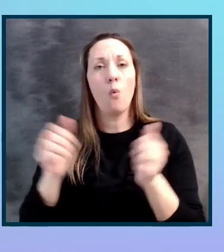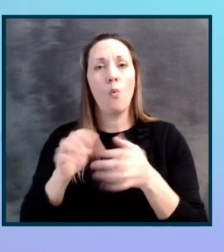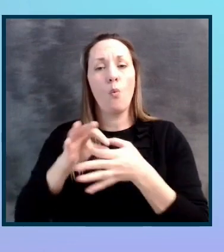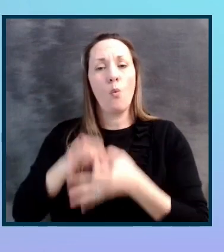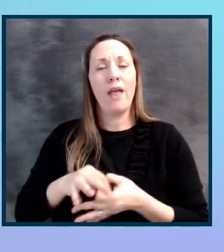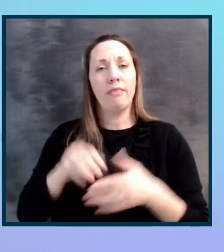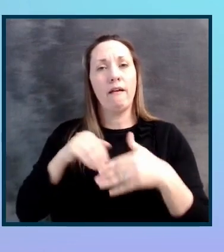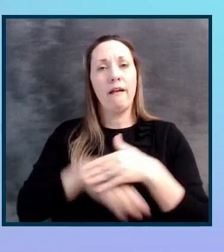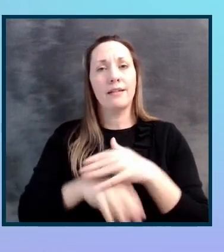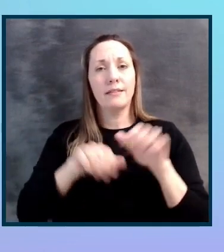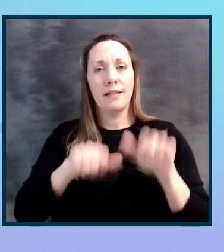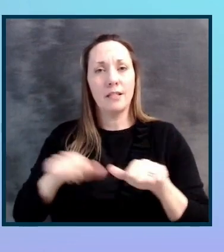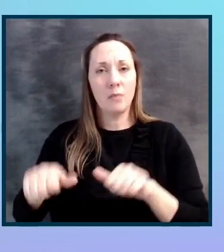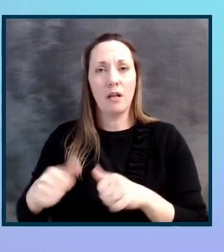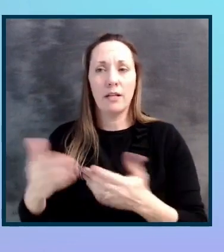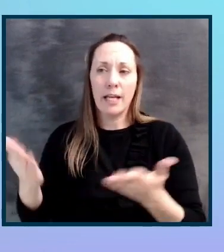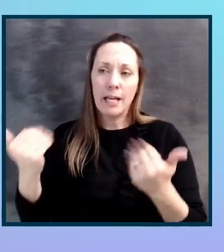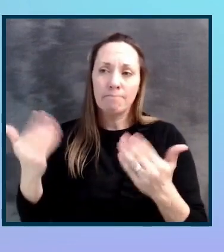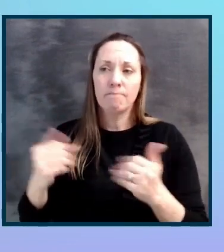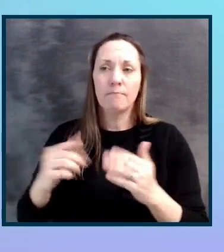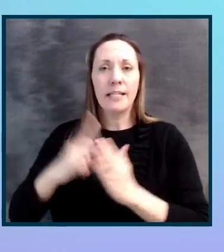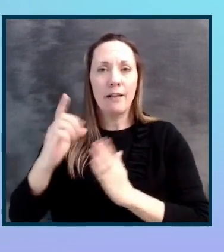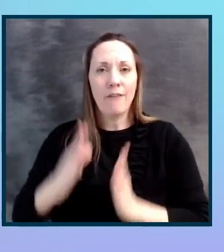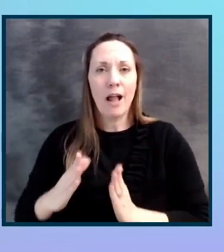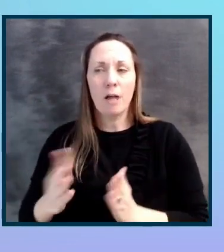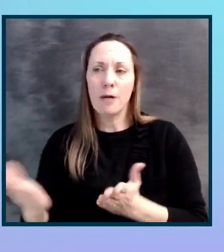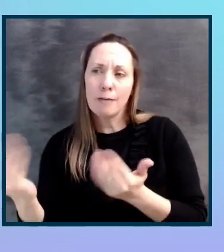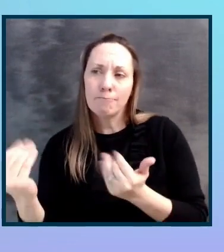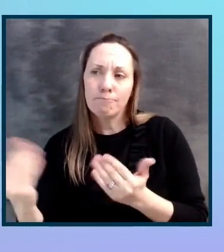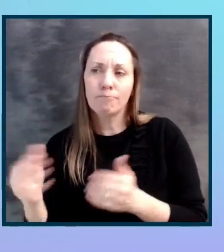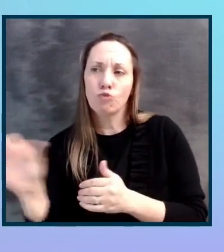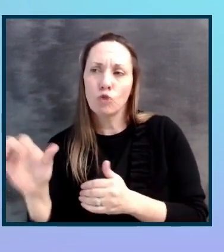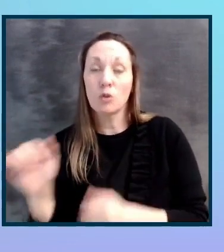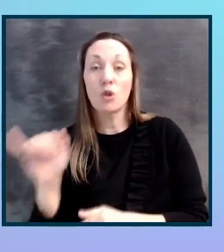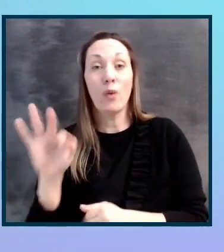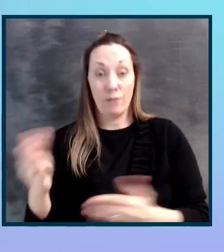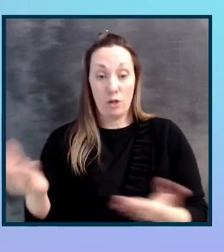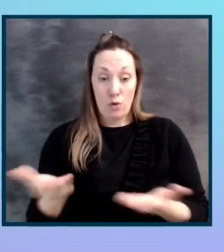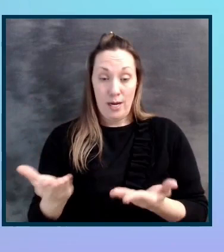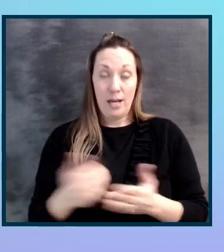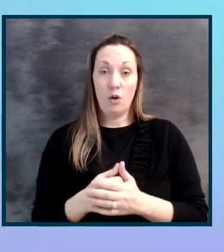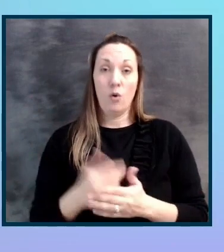And get the developers on board? So if you're here, I'm gonna be into some technical pieces